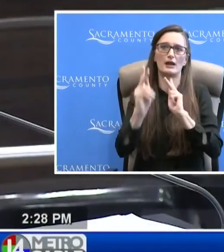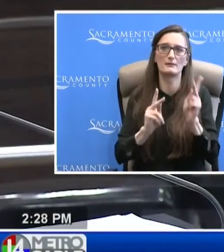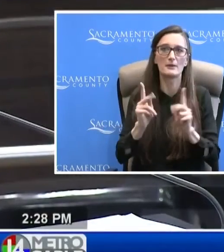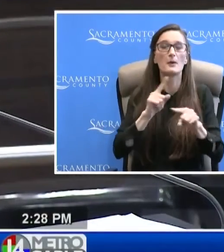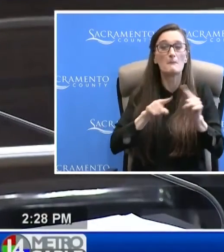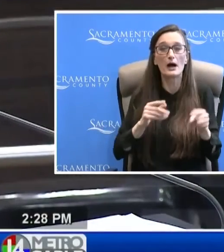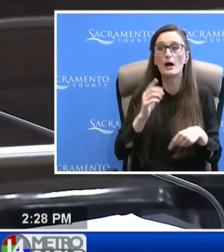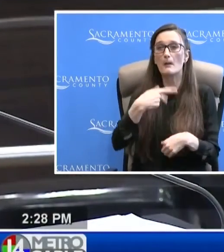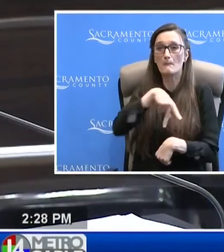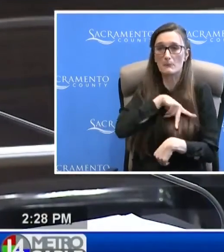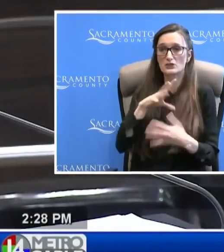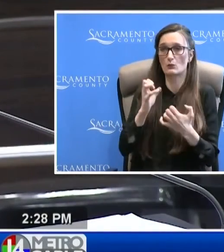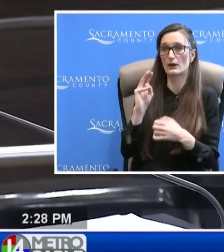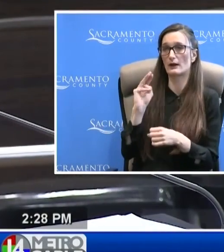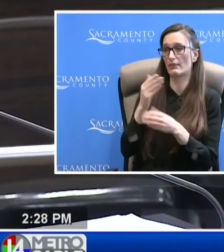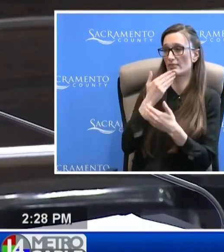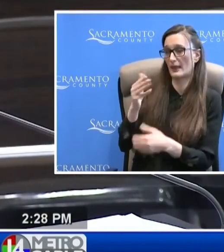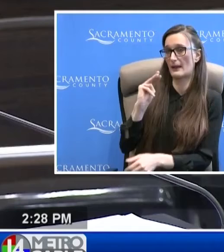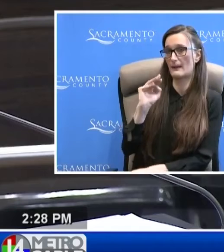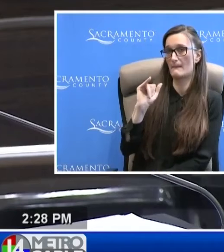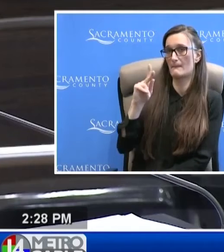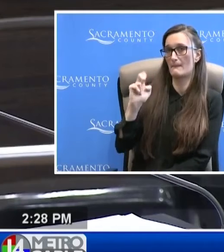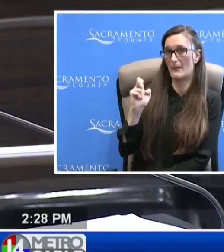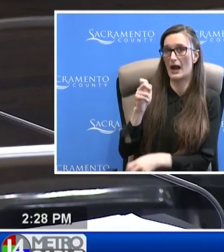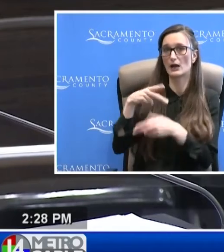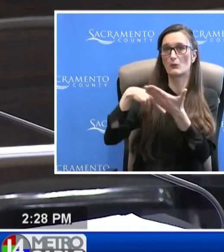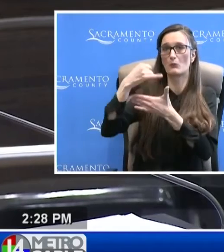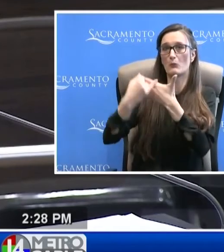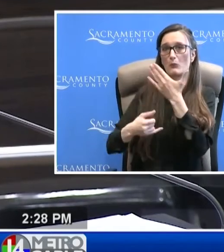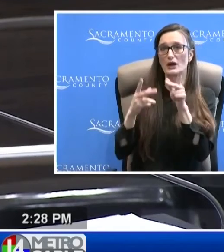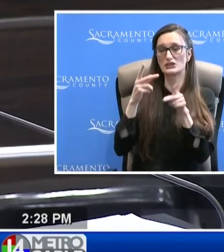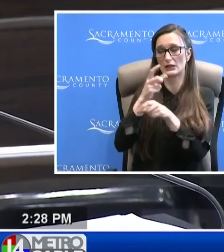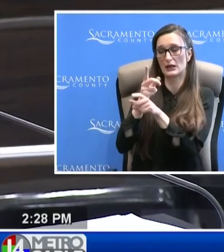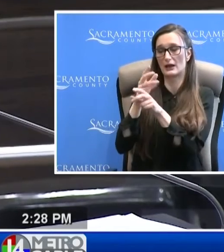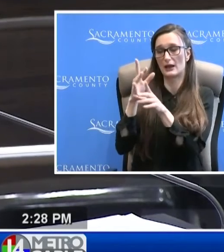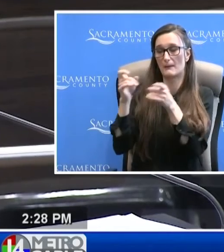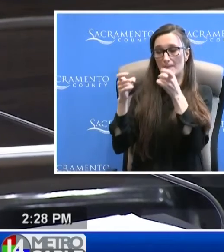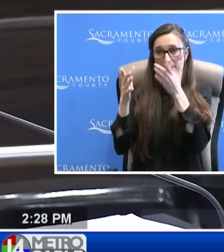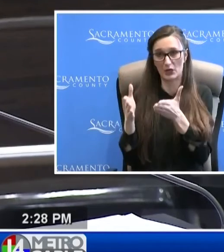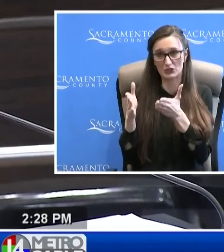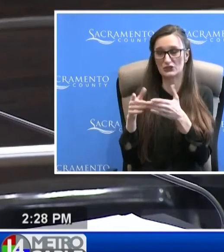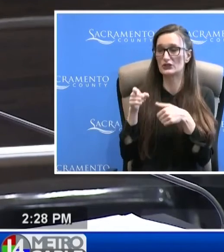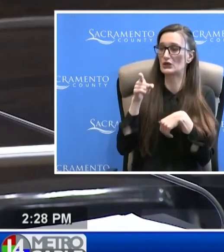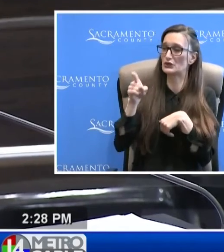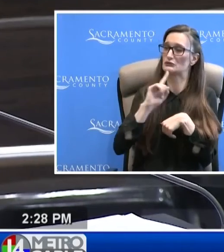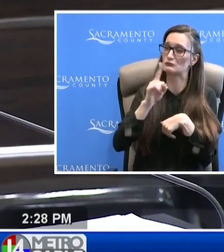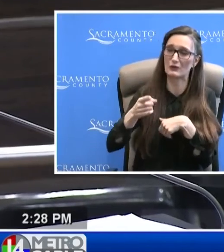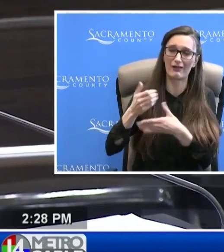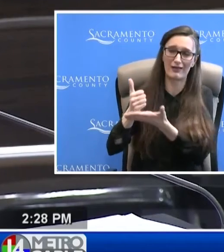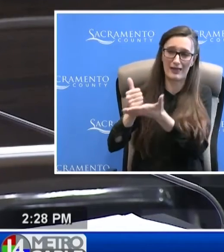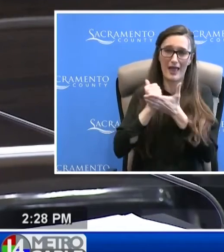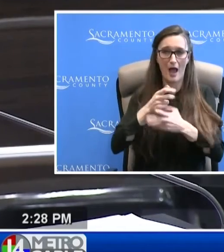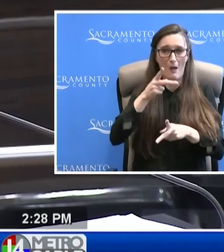Mike, you were the glue that held this team together and ensured the project's goals and objectives were met. Always met.